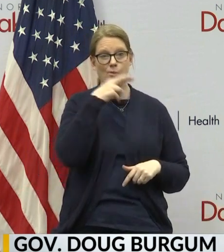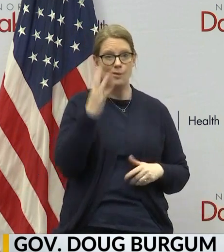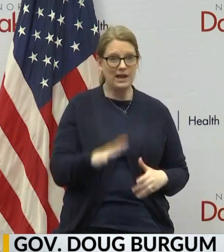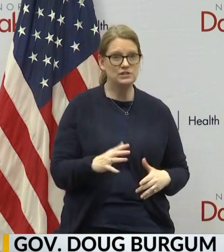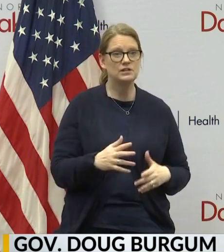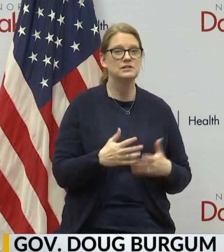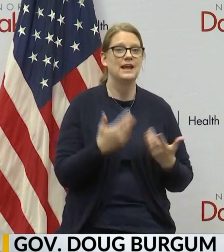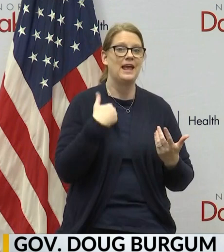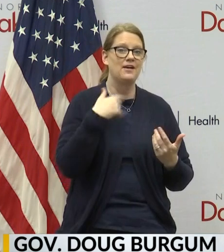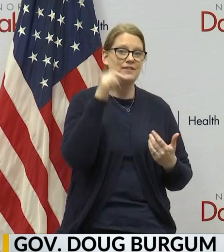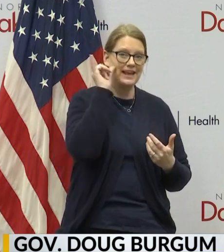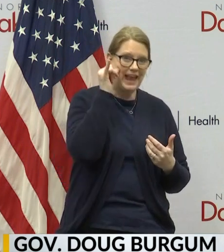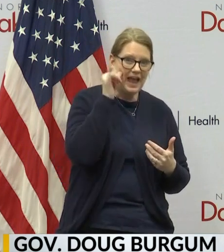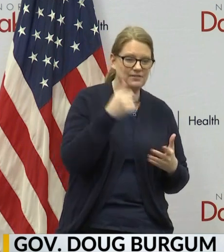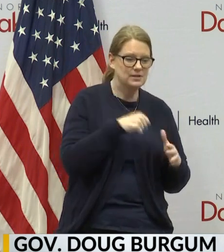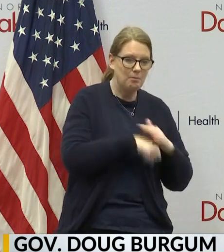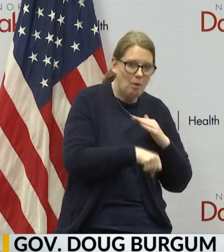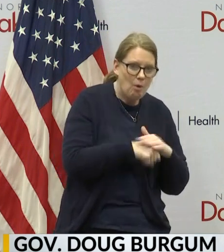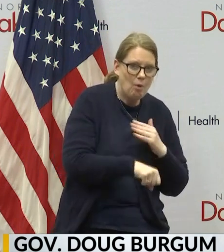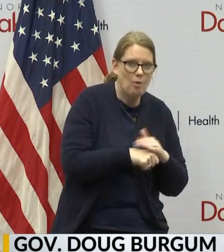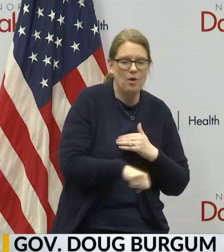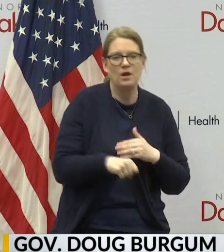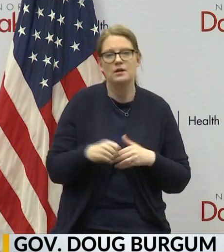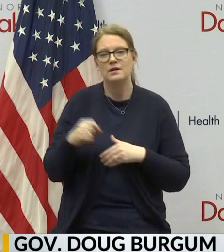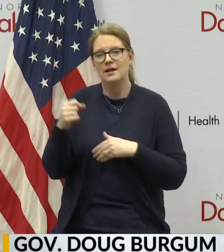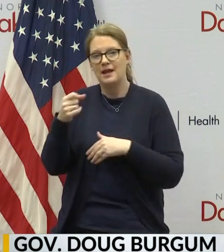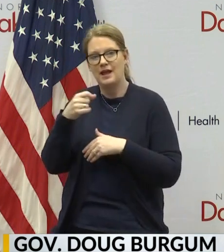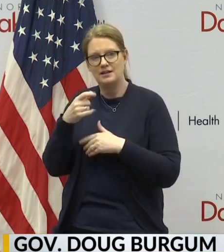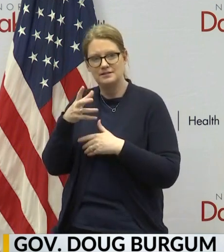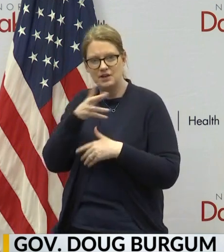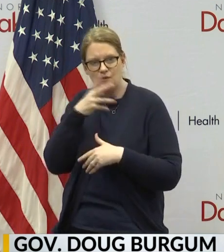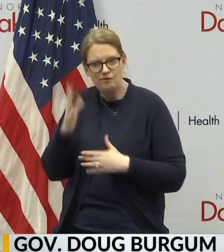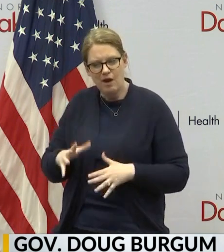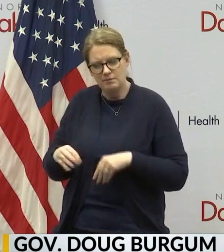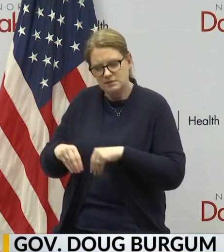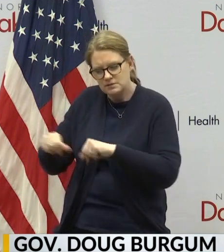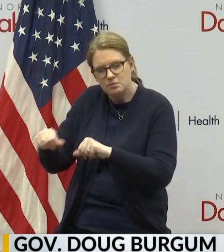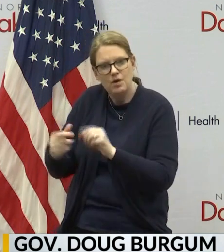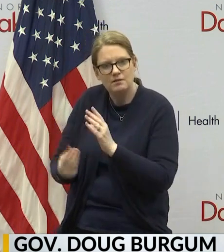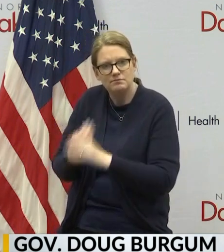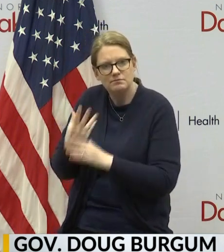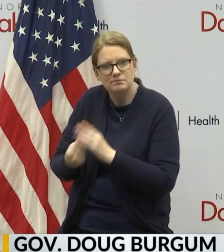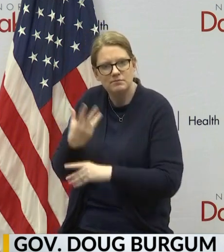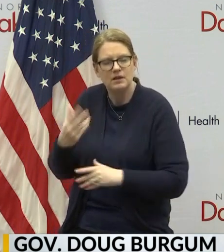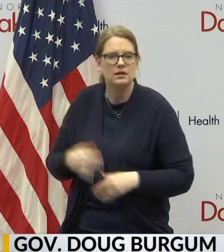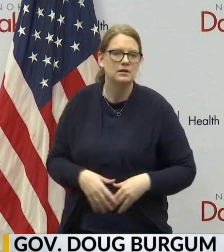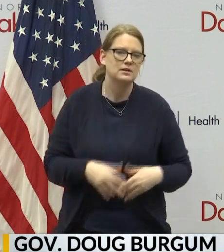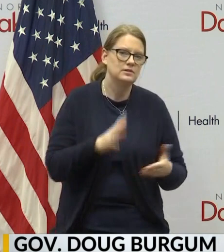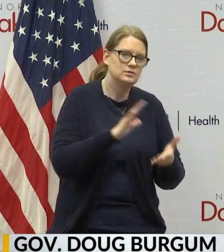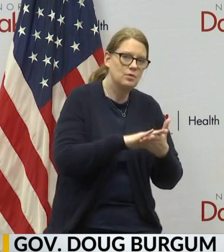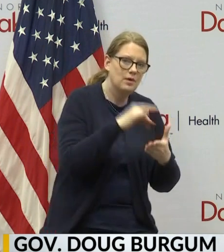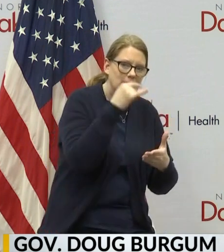TO DO THAT IS WITH ALL THE RULES WE TALKED ABOUT AND CERTAINLY WHEN WE THINK ABOUT WHAT IS